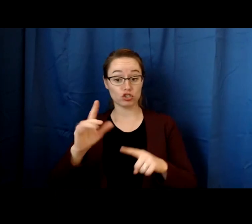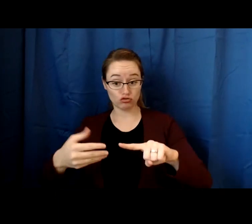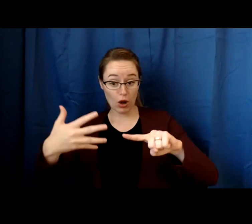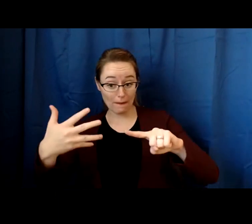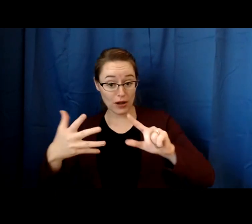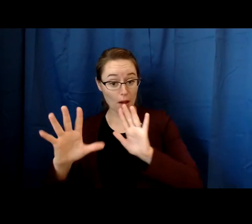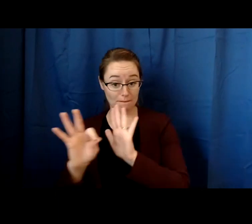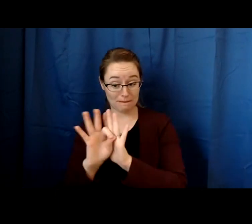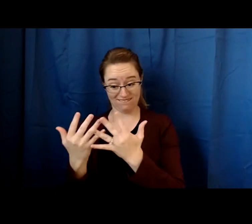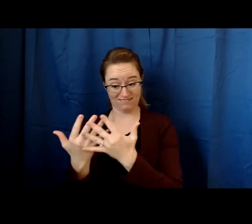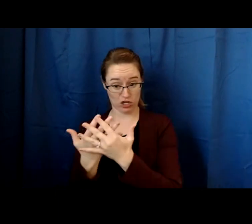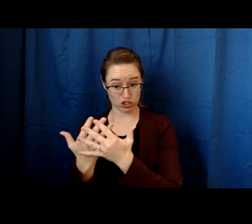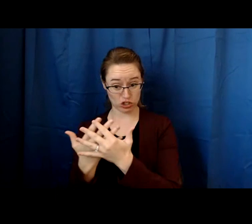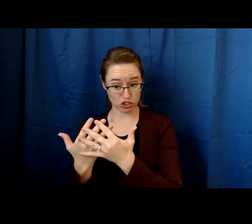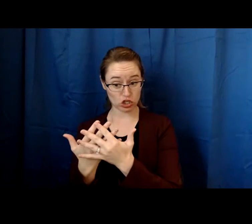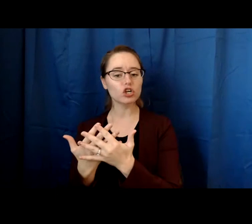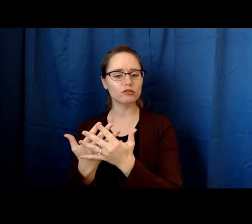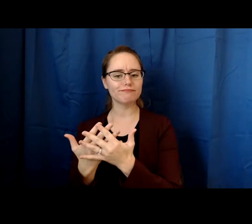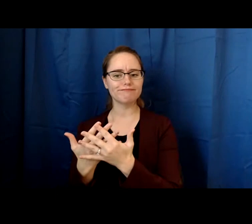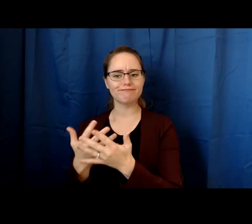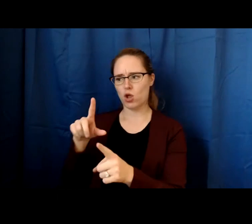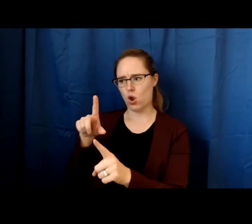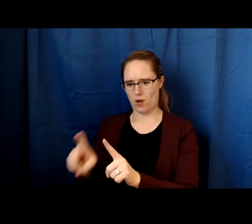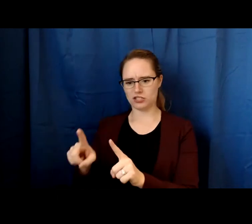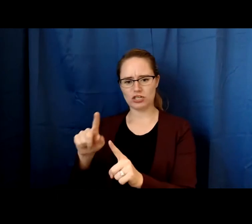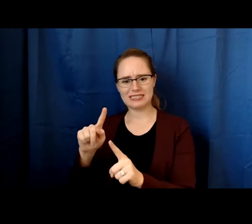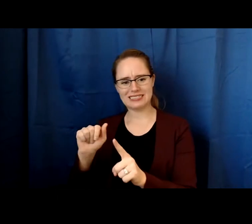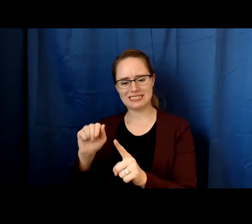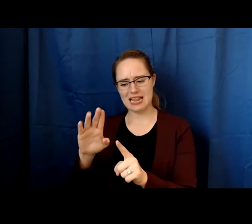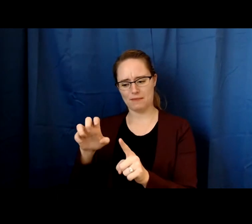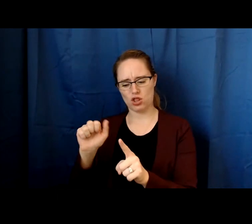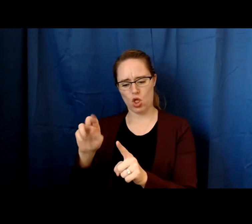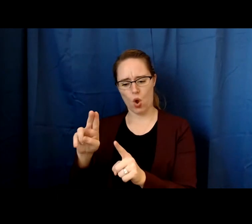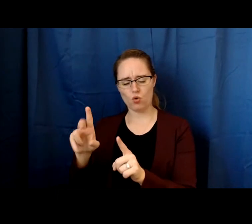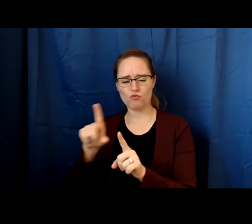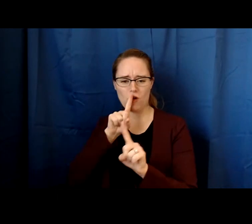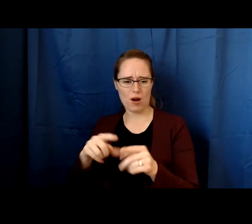it re-queries the Tableau report and refreshes it on the page.